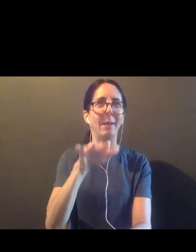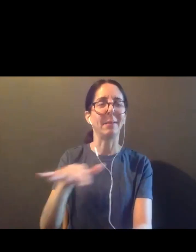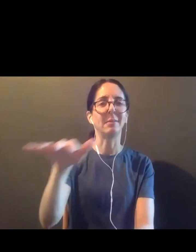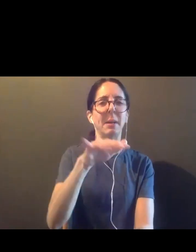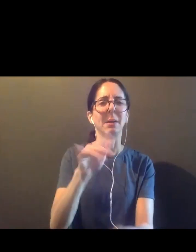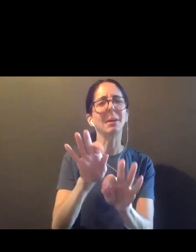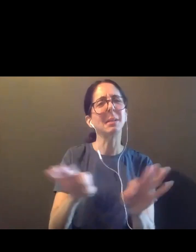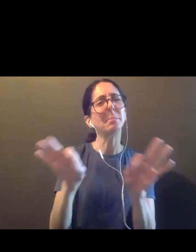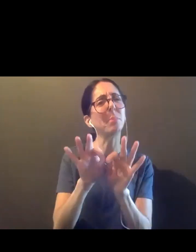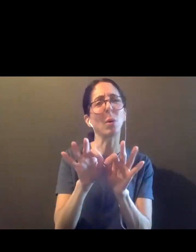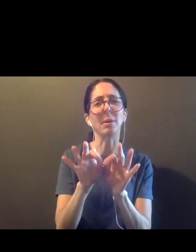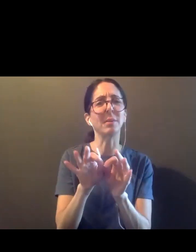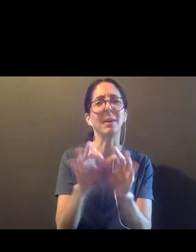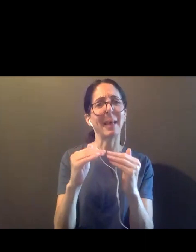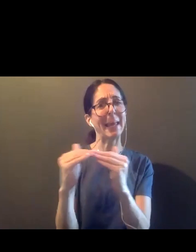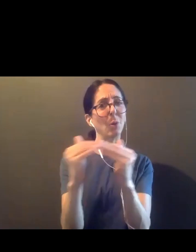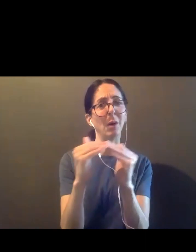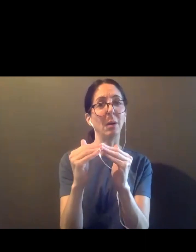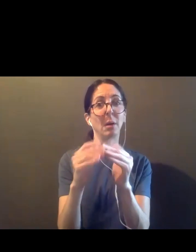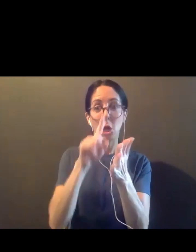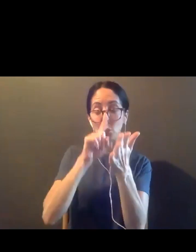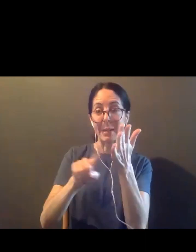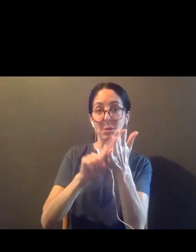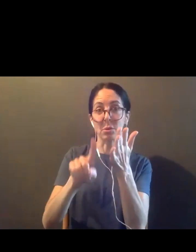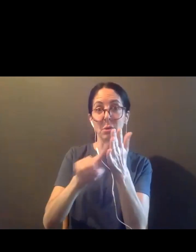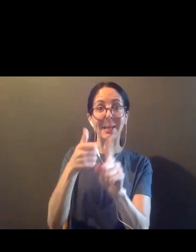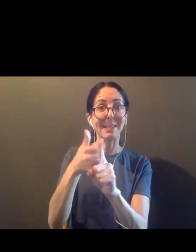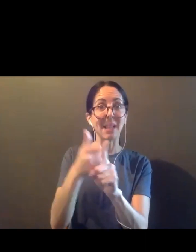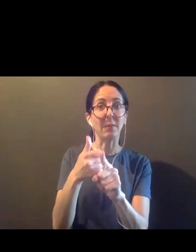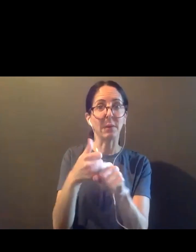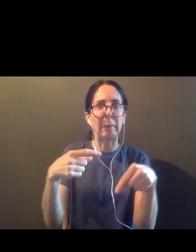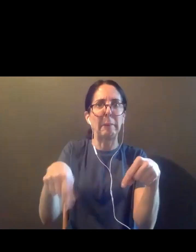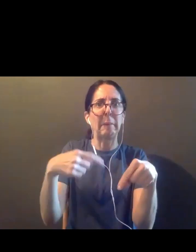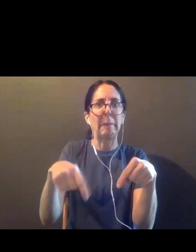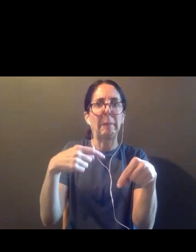Research is very intimidating, just the consult process to get to a research question should be comfortable.